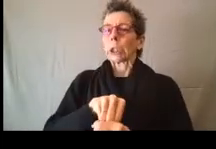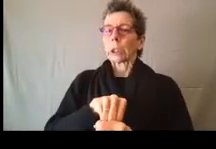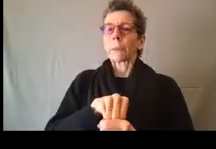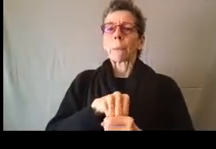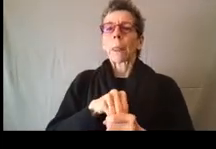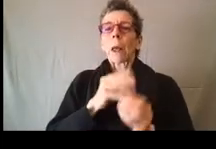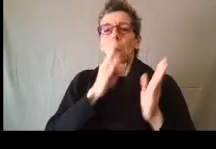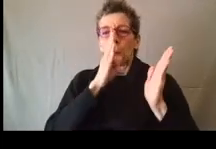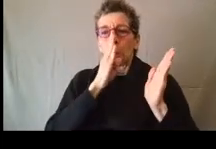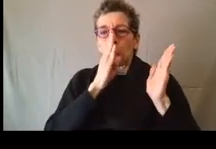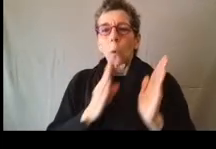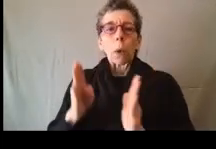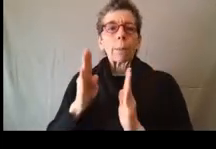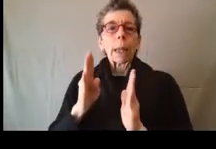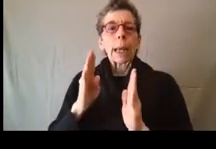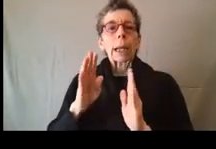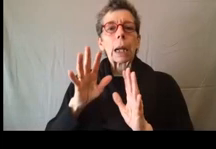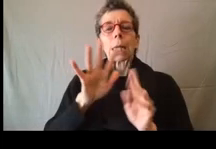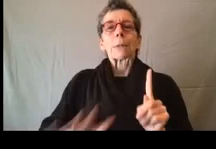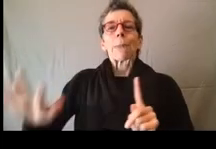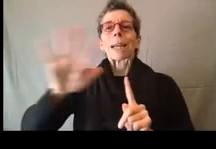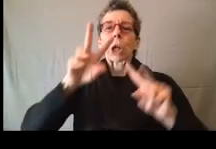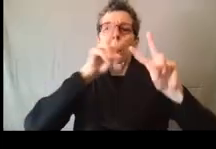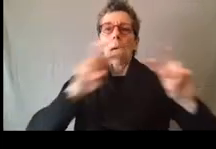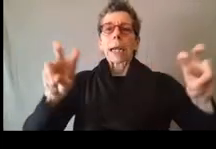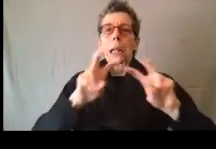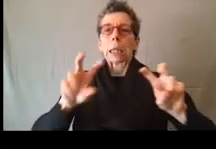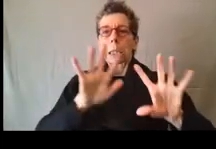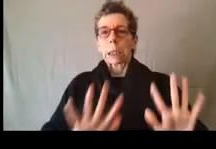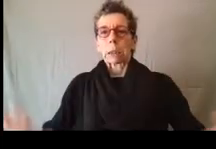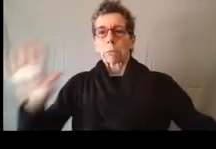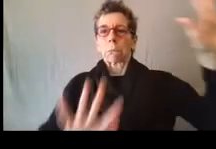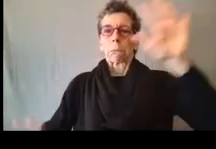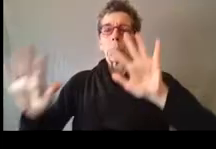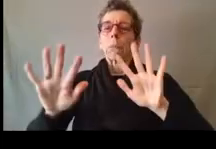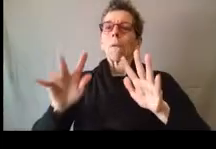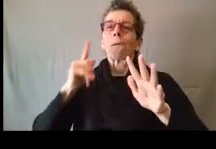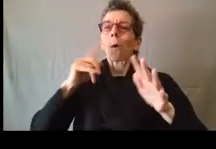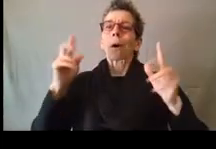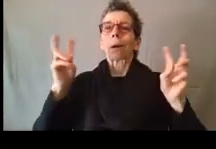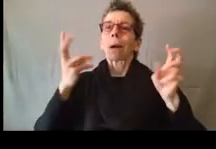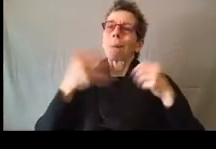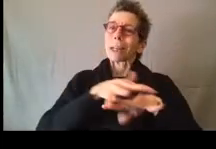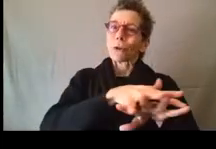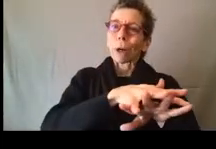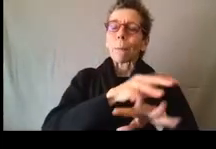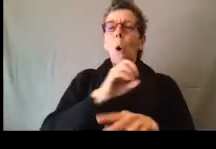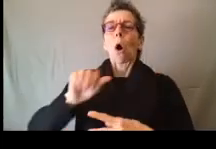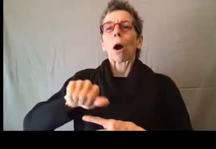C is spatial analysis of the locations of both mainstream and alternate financial services